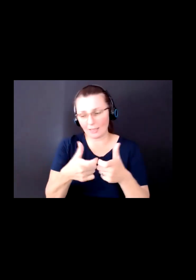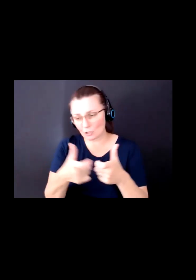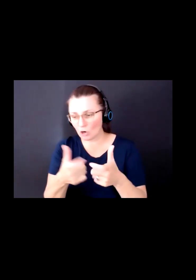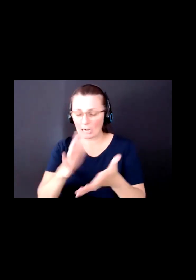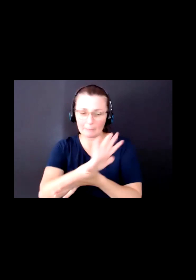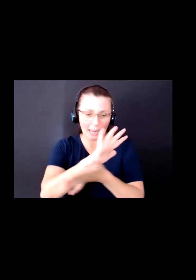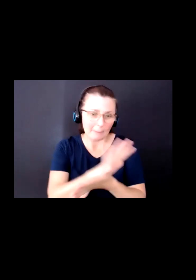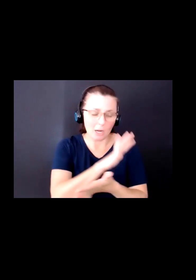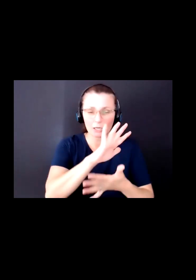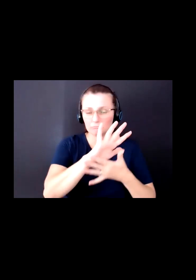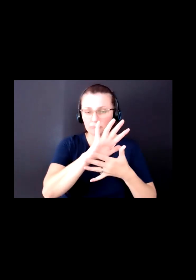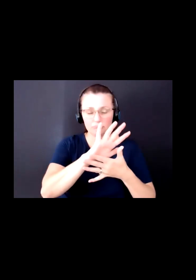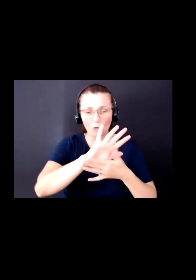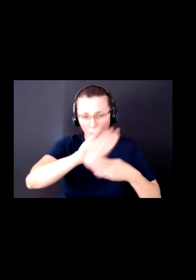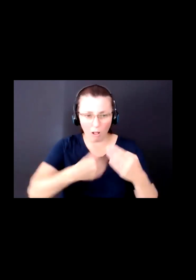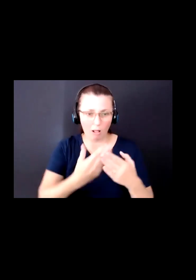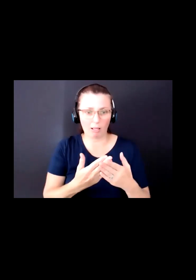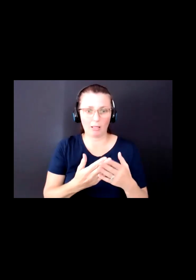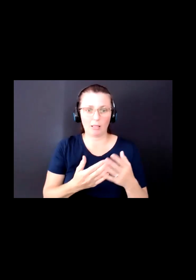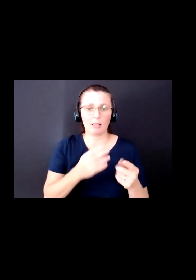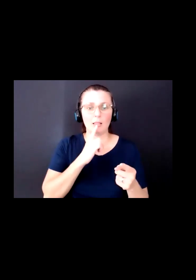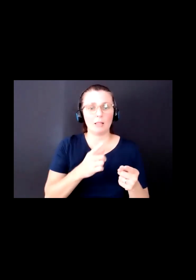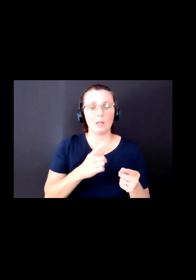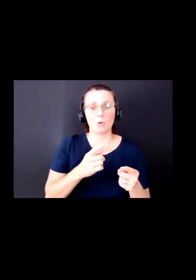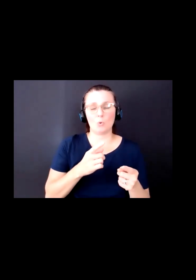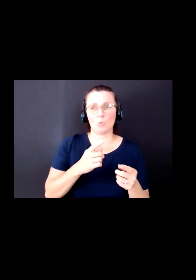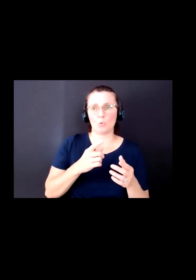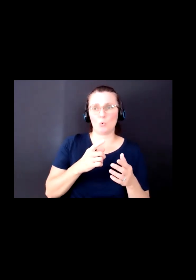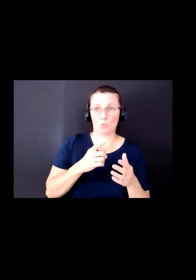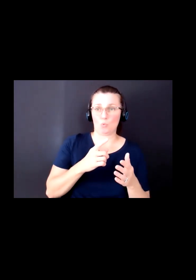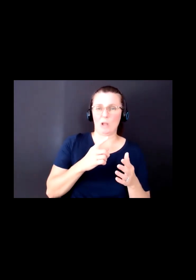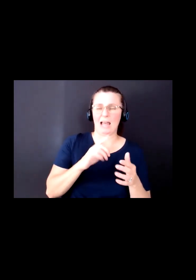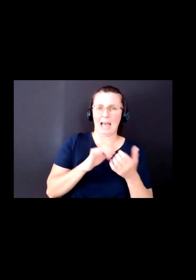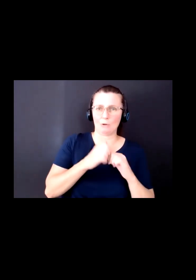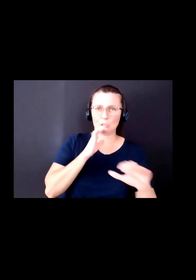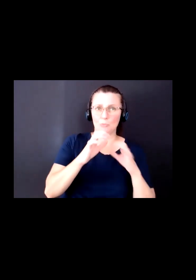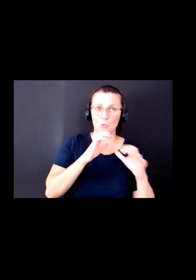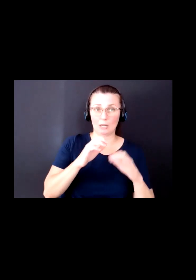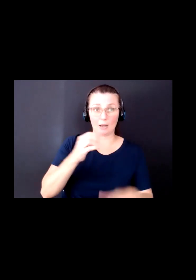What kind of standard business interactions and transactions do you make. Are they on the phone, or in person, and are